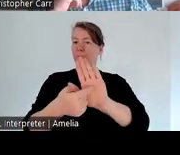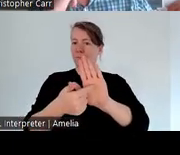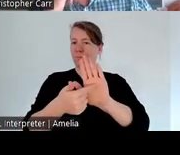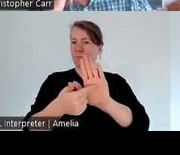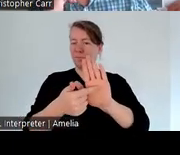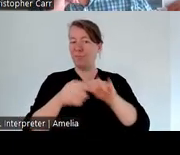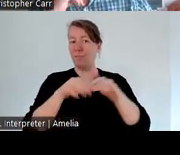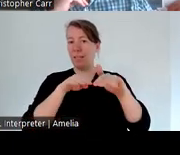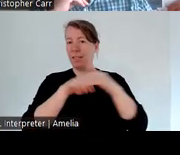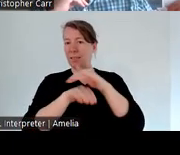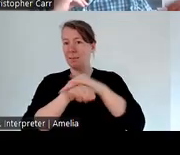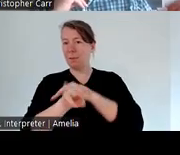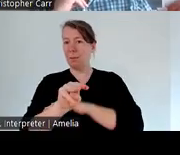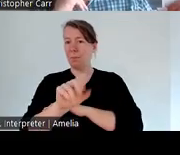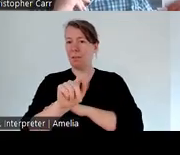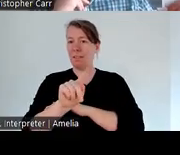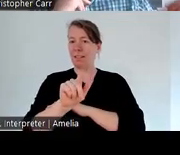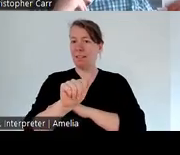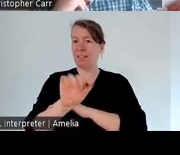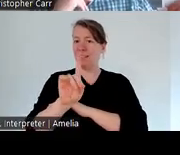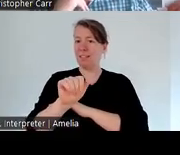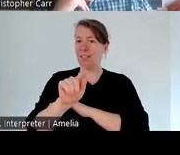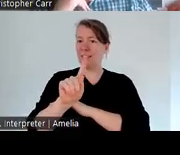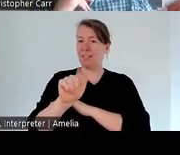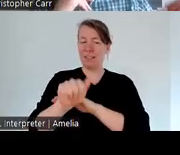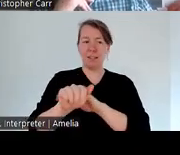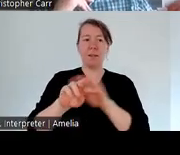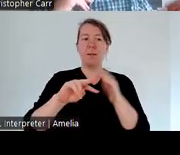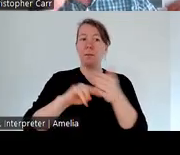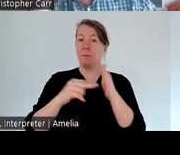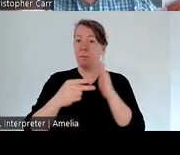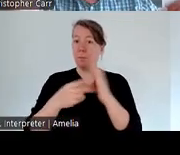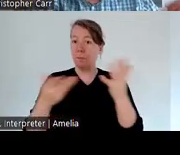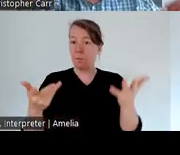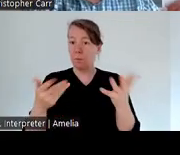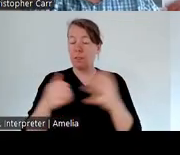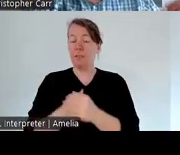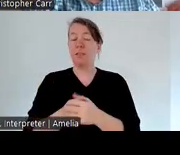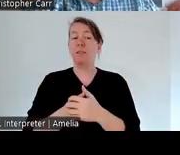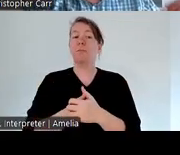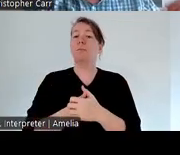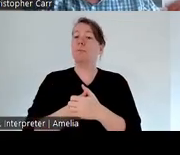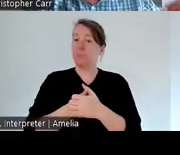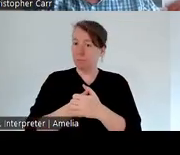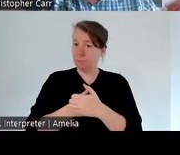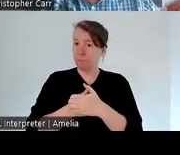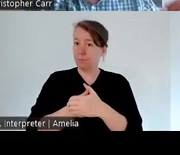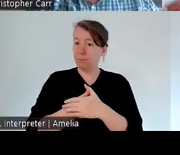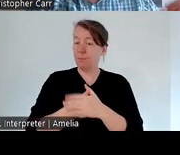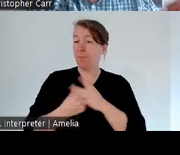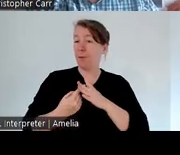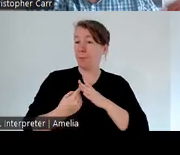we took the original version and we, we went out and, and shared it with folks around